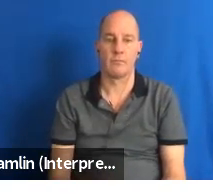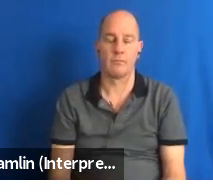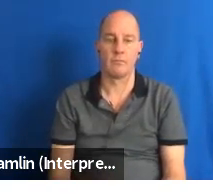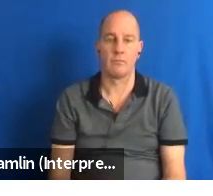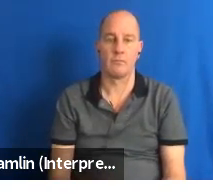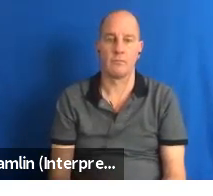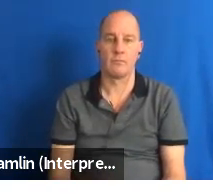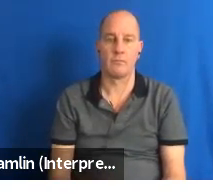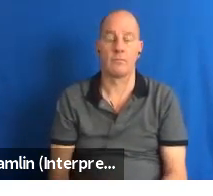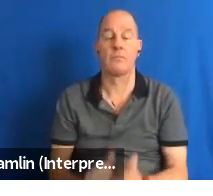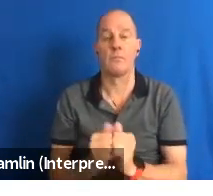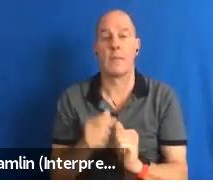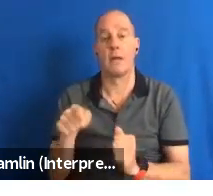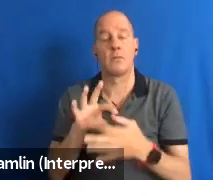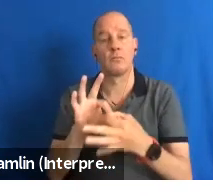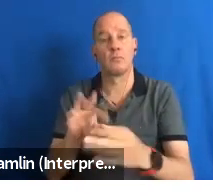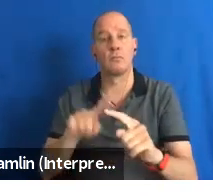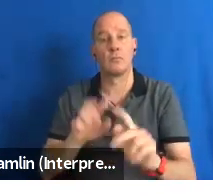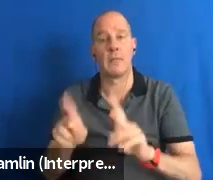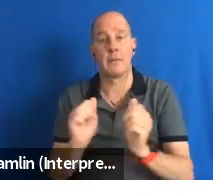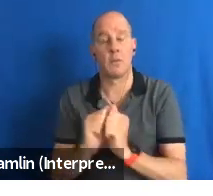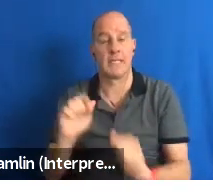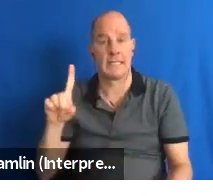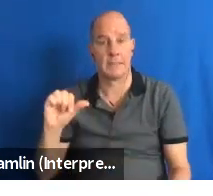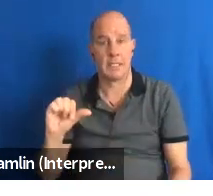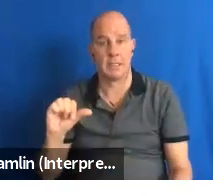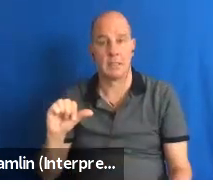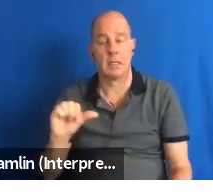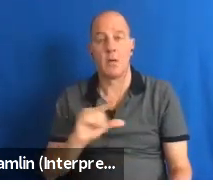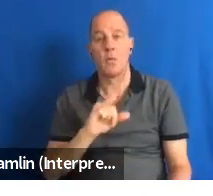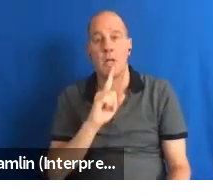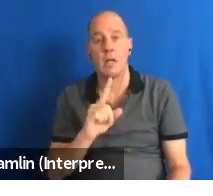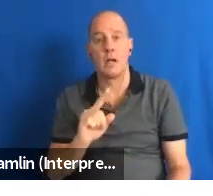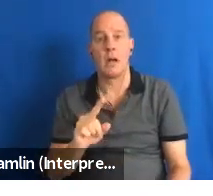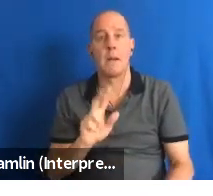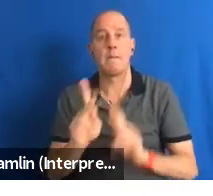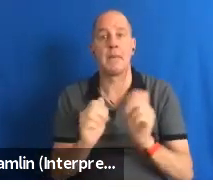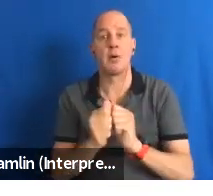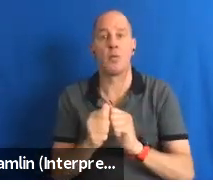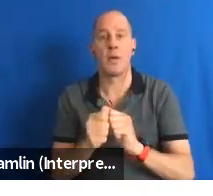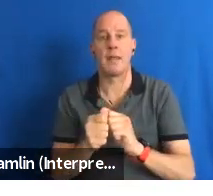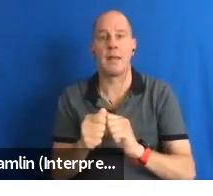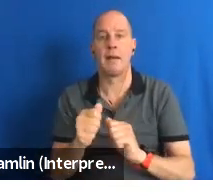disabilities is really where it comes to people with underlying medical conditions. Of course,